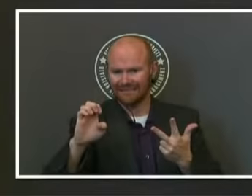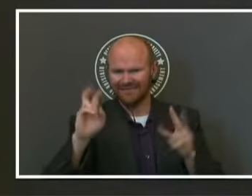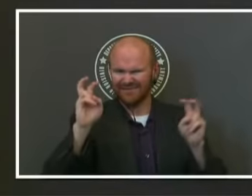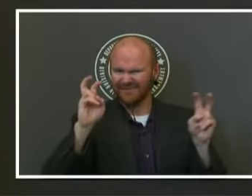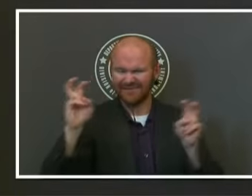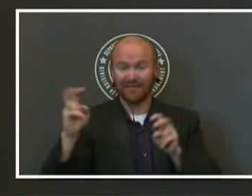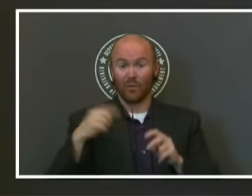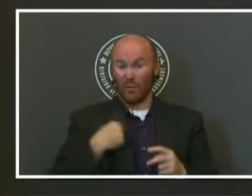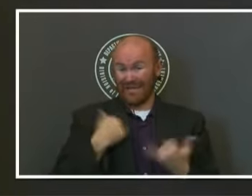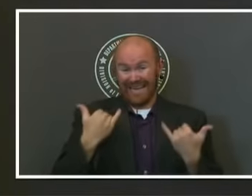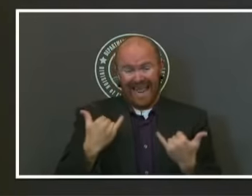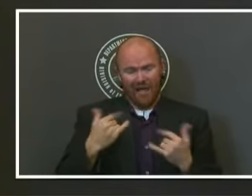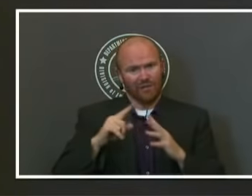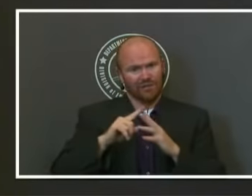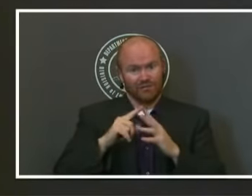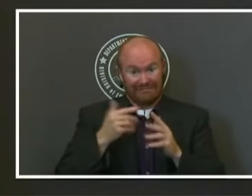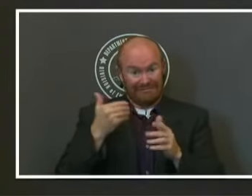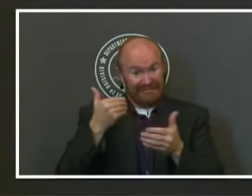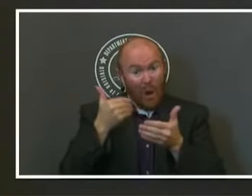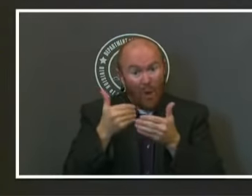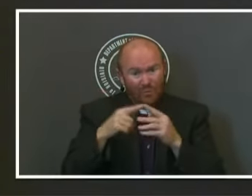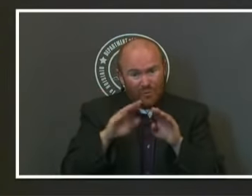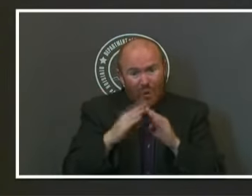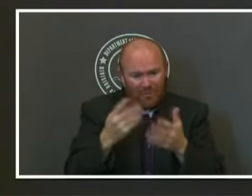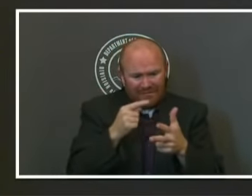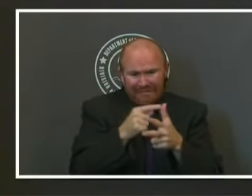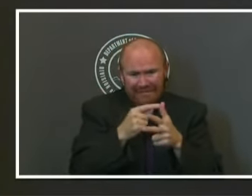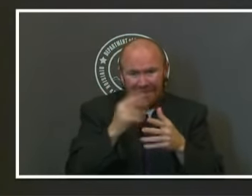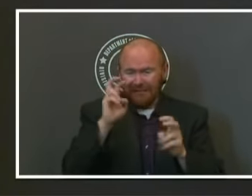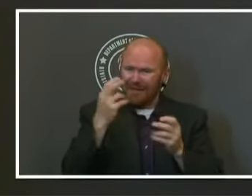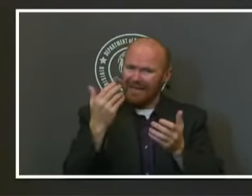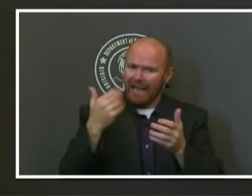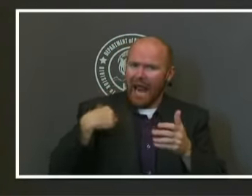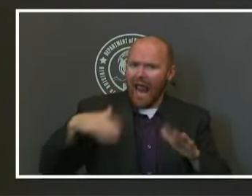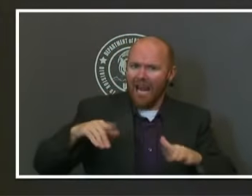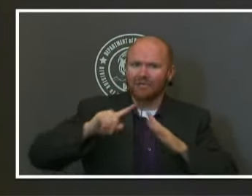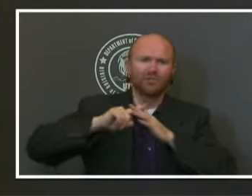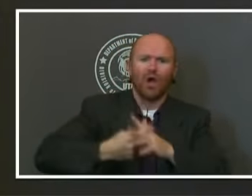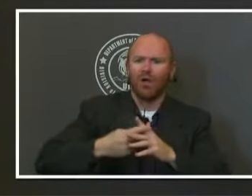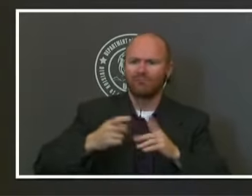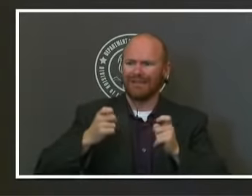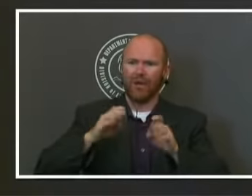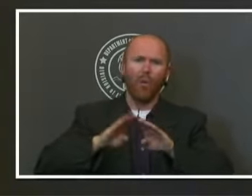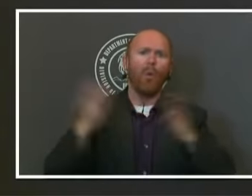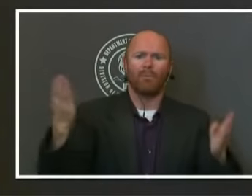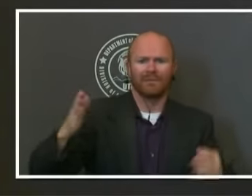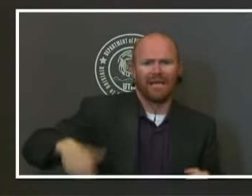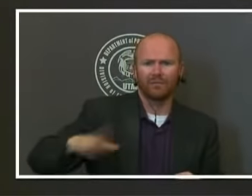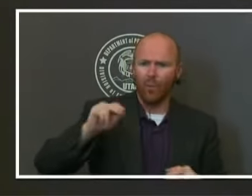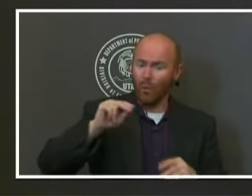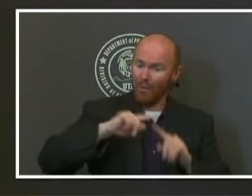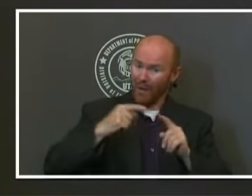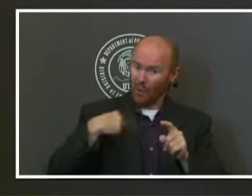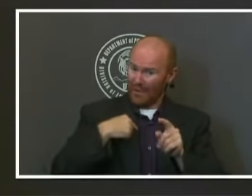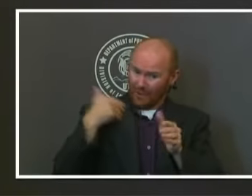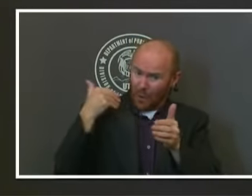implementing those search plans which I outlined here previously